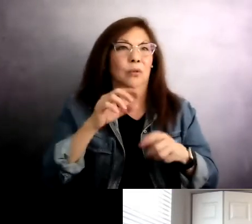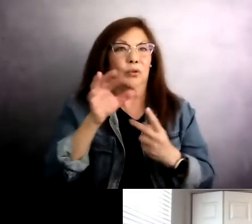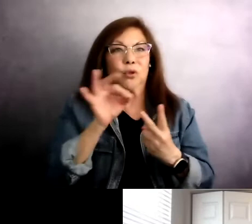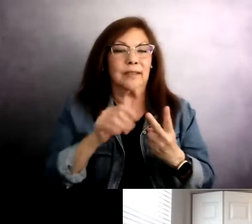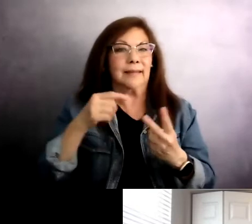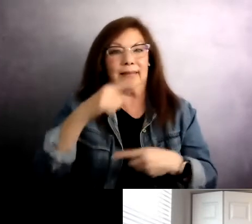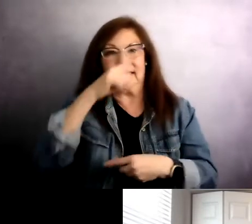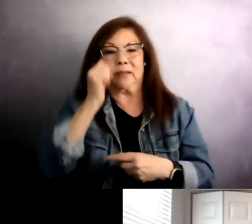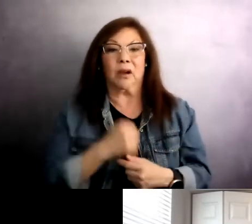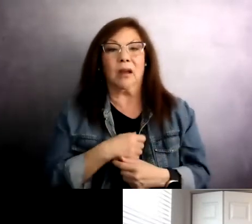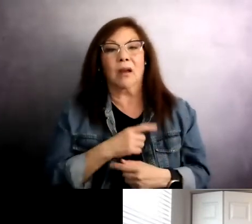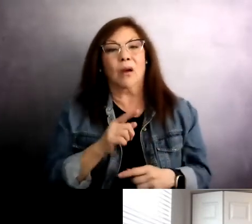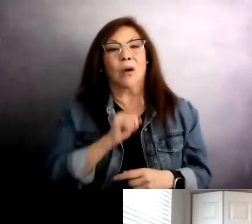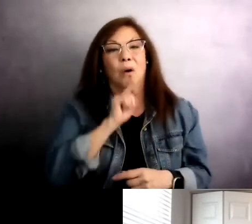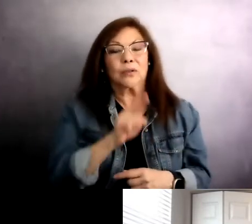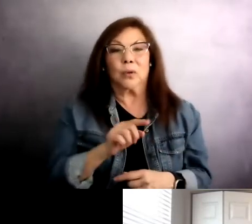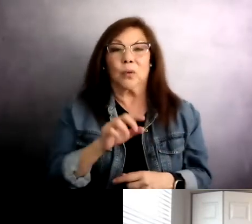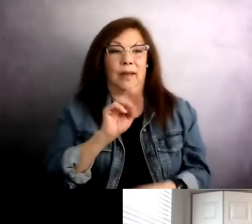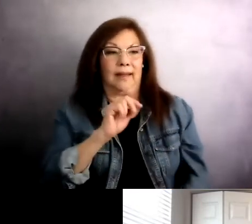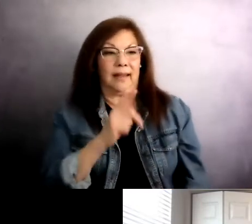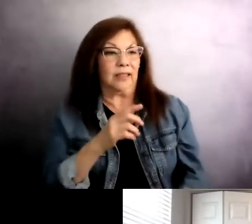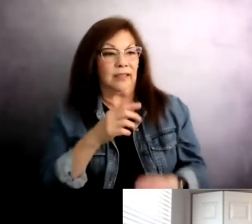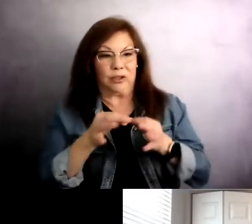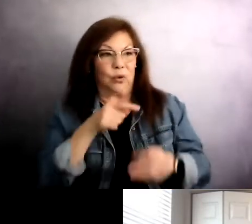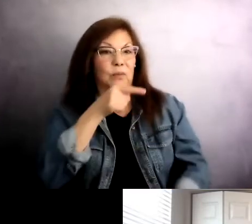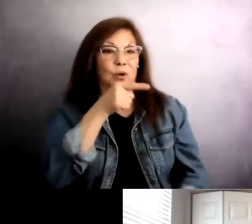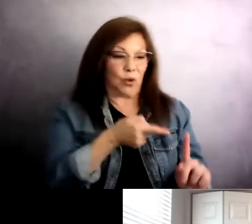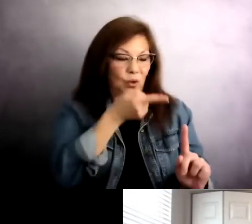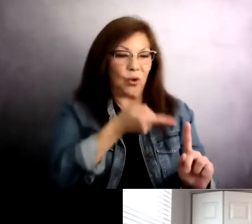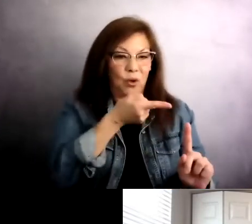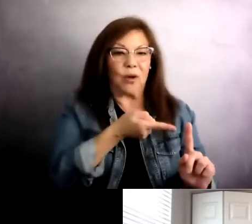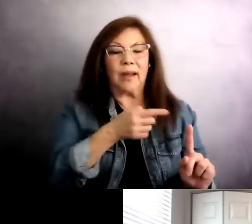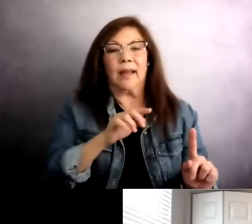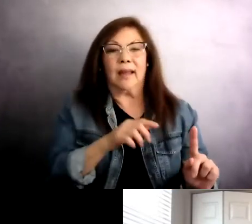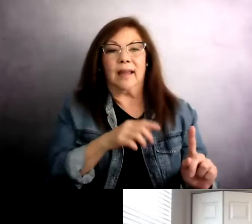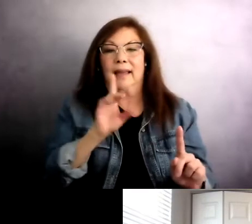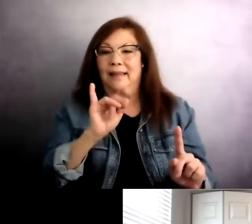is the fact that when Nick describes her, she -- he describes her as being a very can